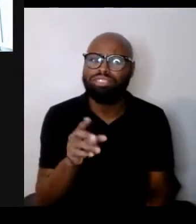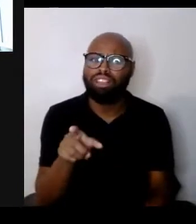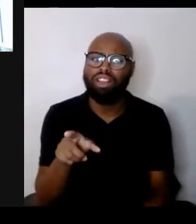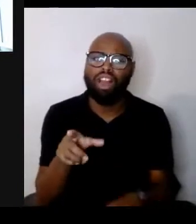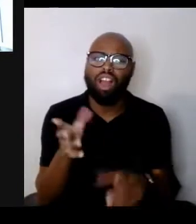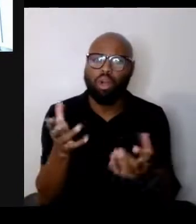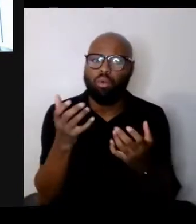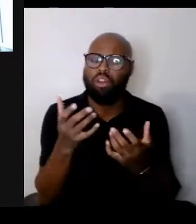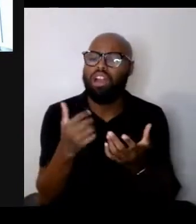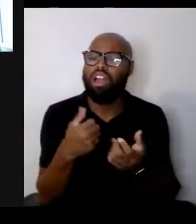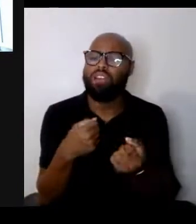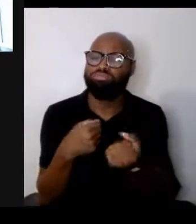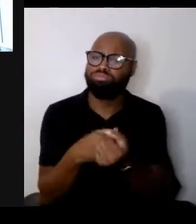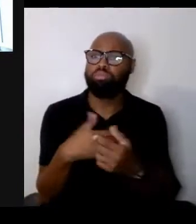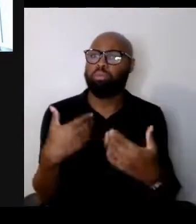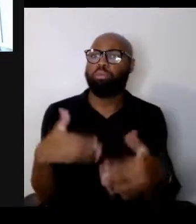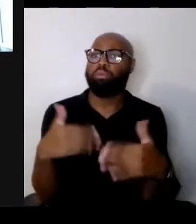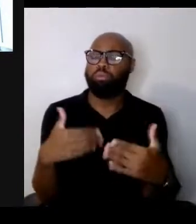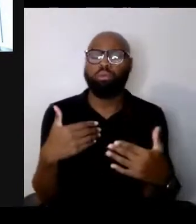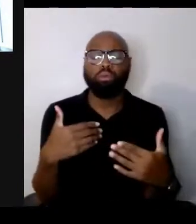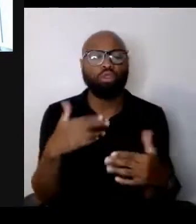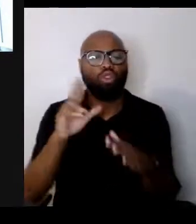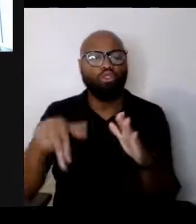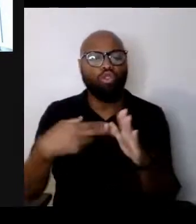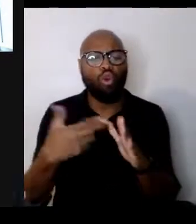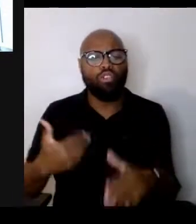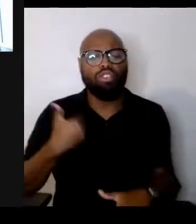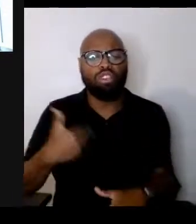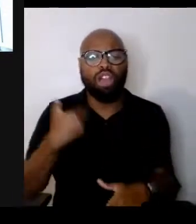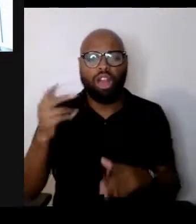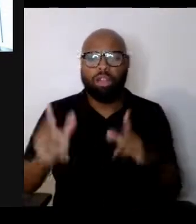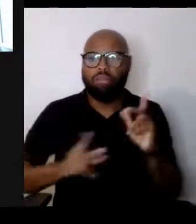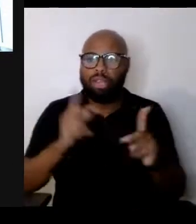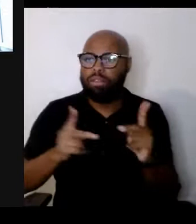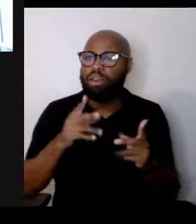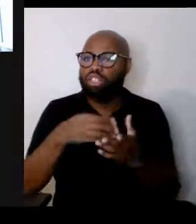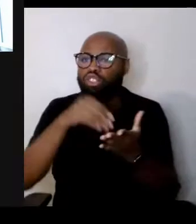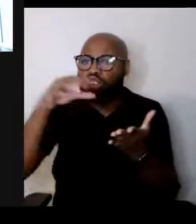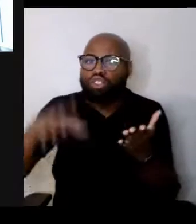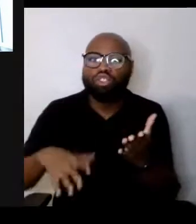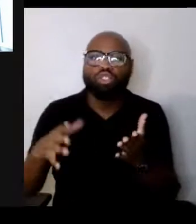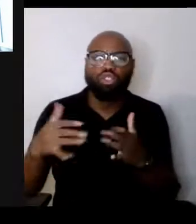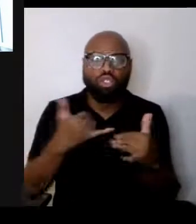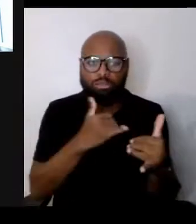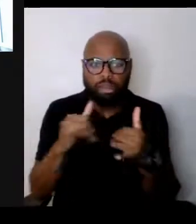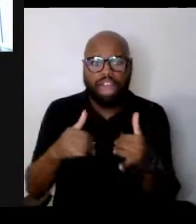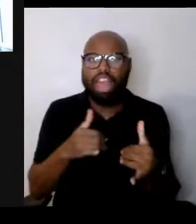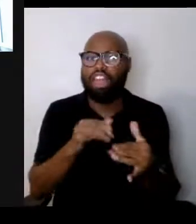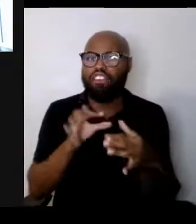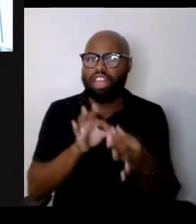the role that young people and students play in social justice movements and just the importance